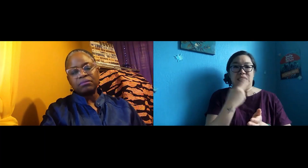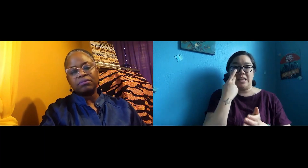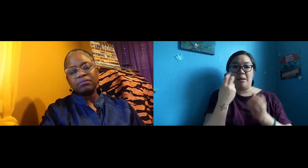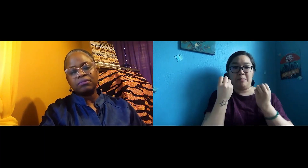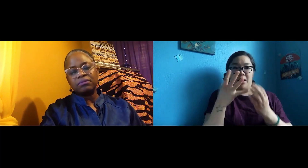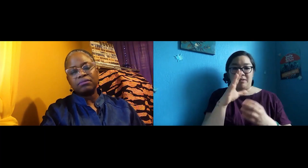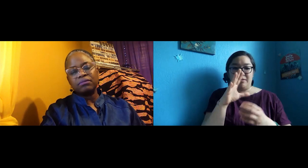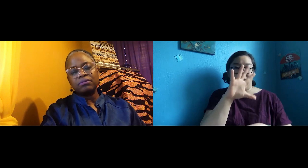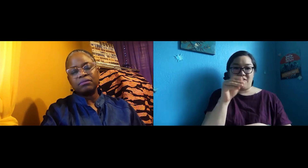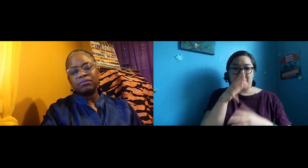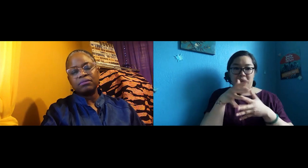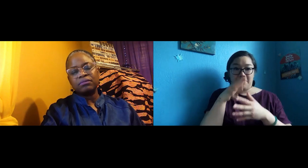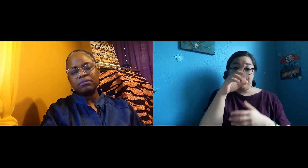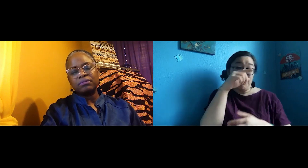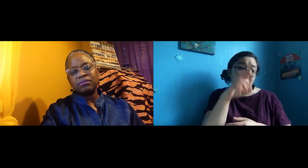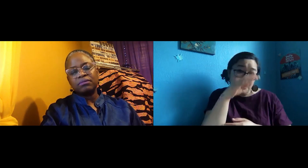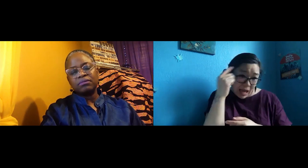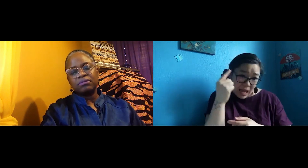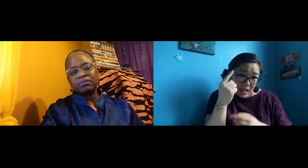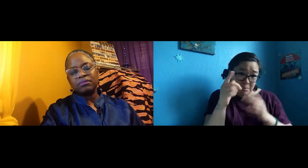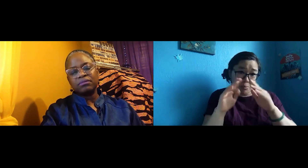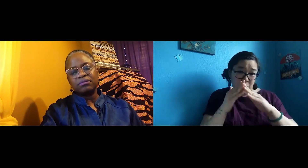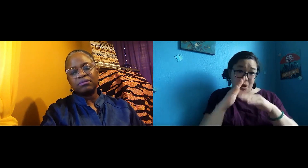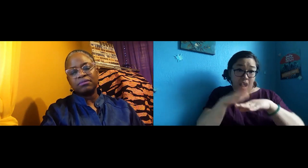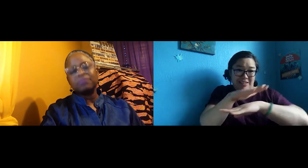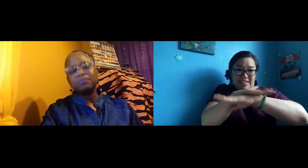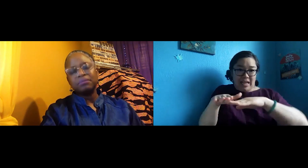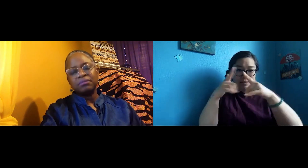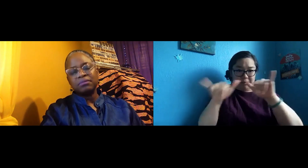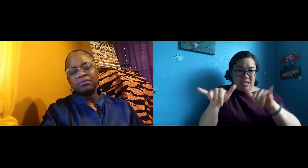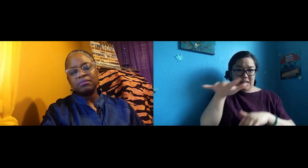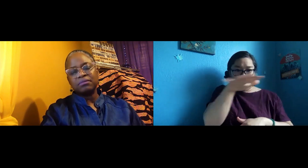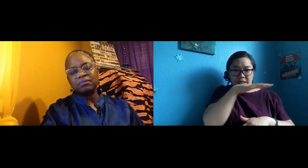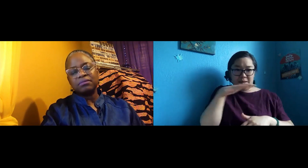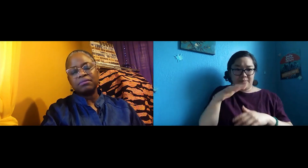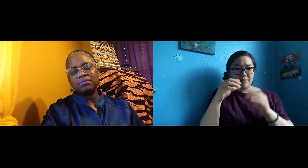it's not often that we see many members of the African-American or Black communities on stage